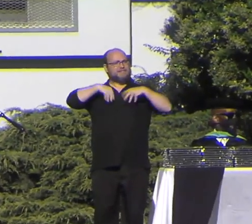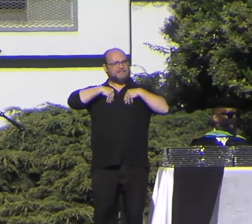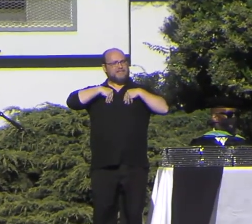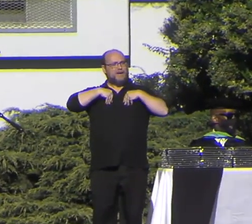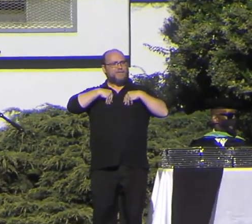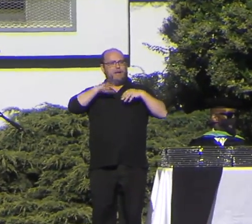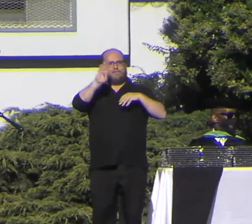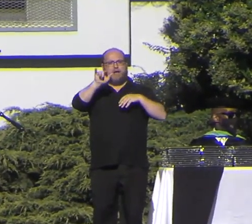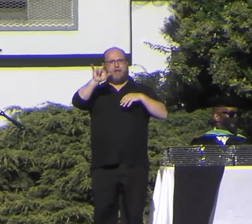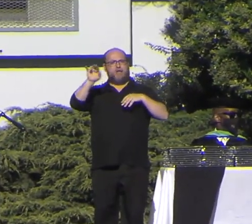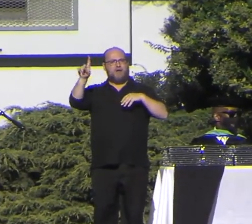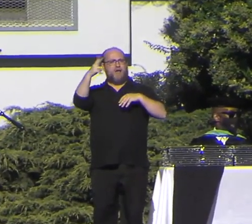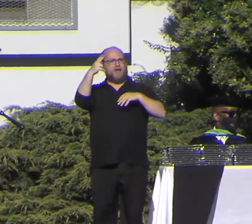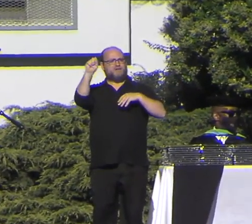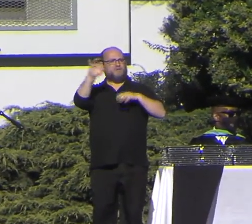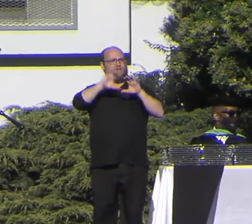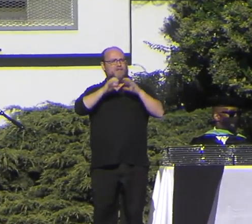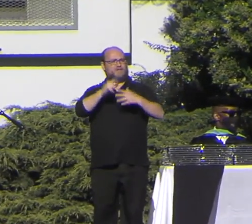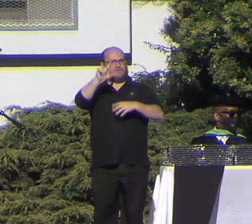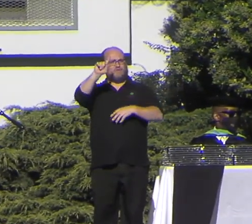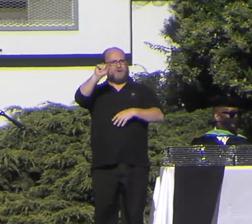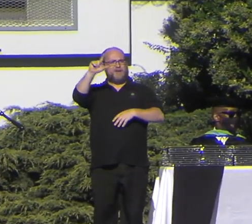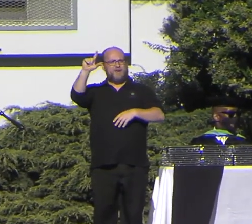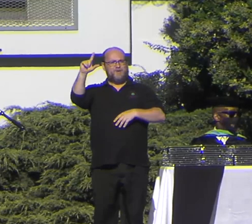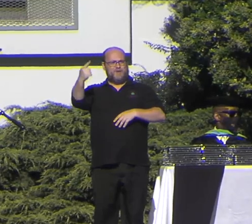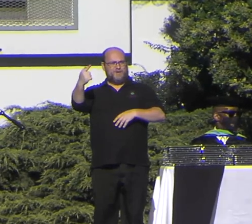class of 2021. Congratulations graduates.